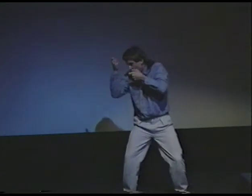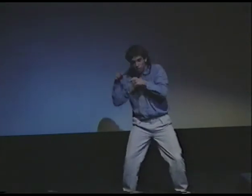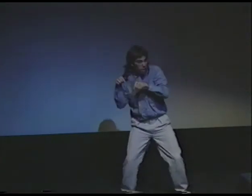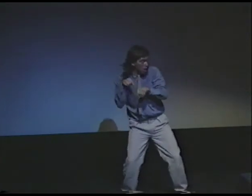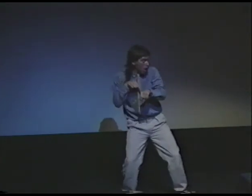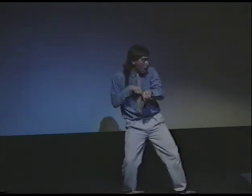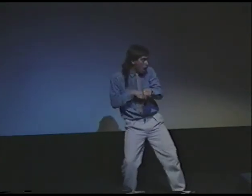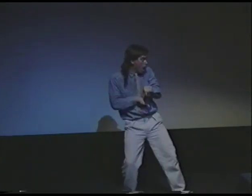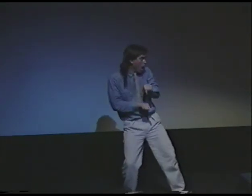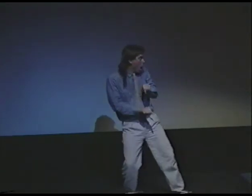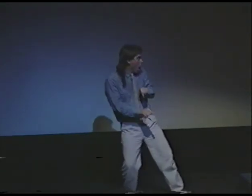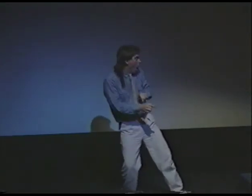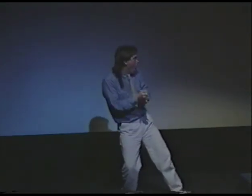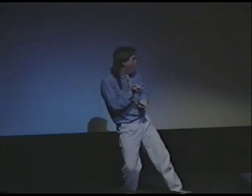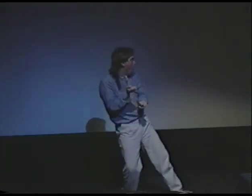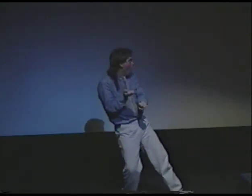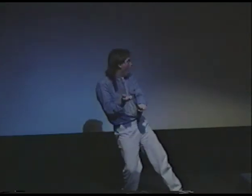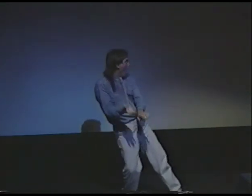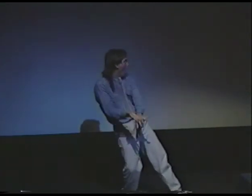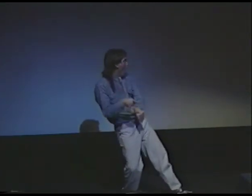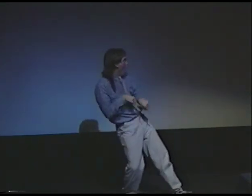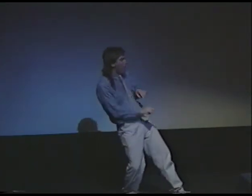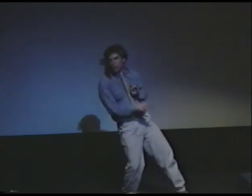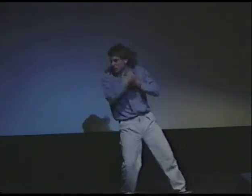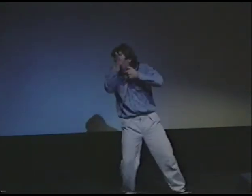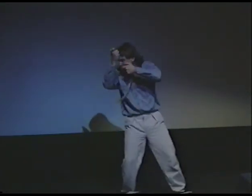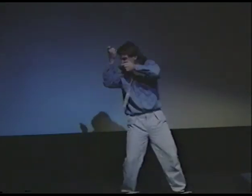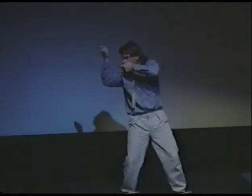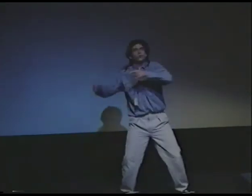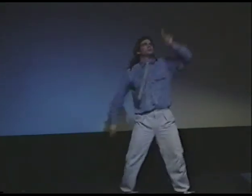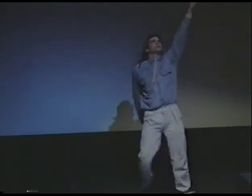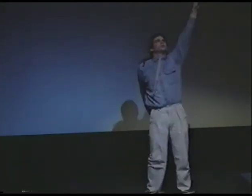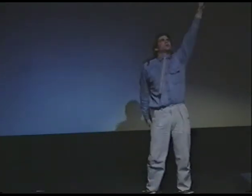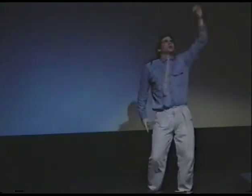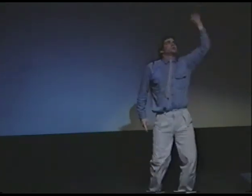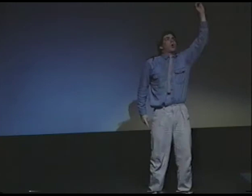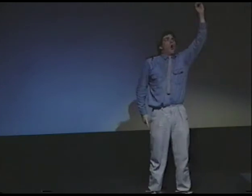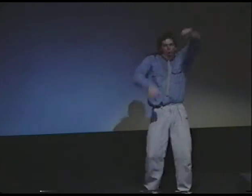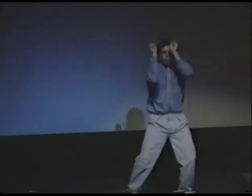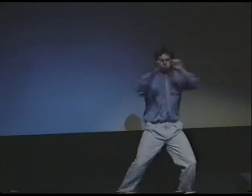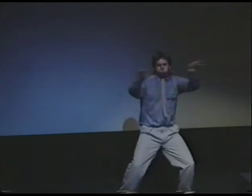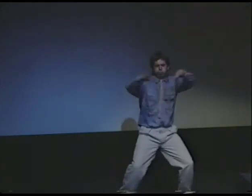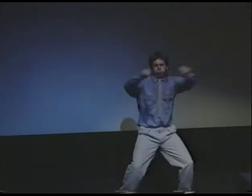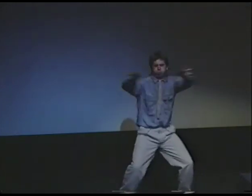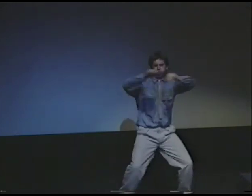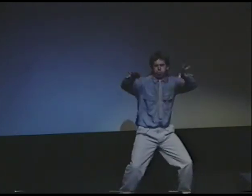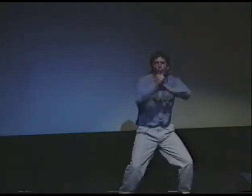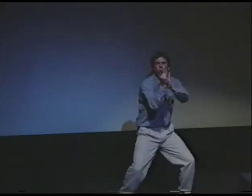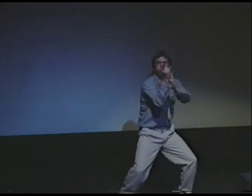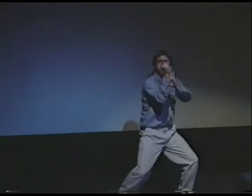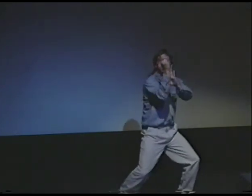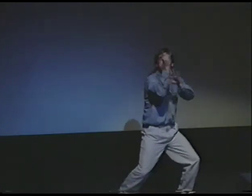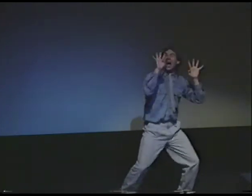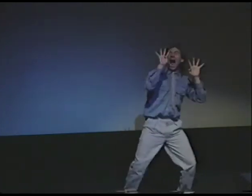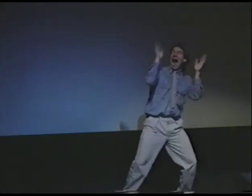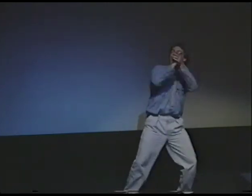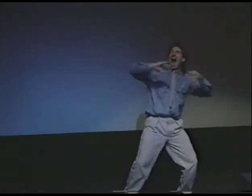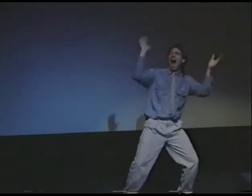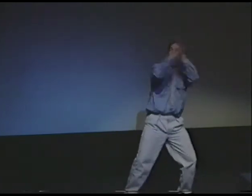Man with a gun enters the farm land. [MAKES SPACE SHUTTLE LIFT OFF SOUND]